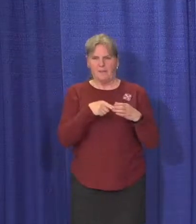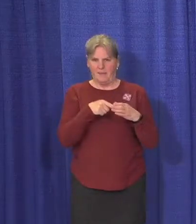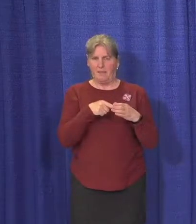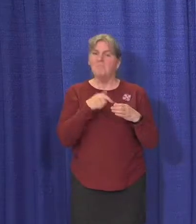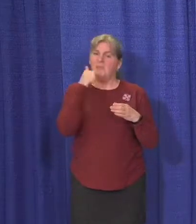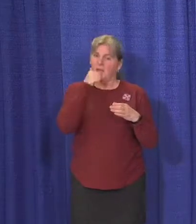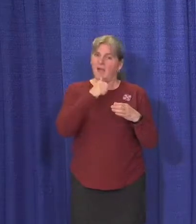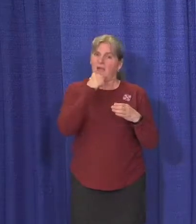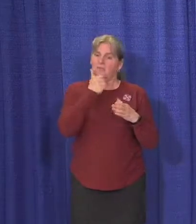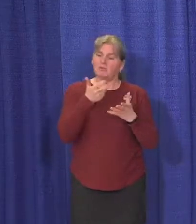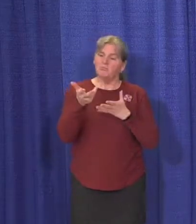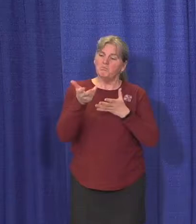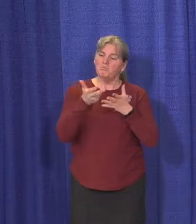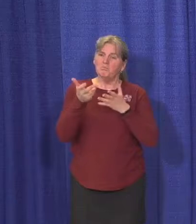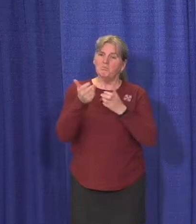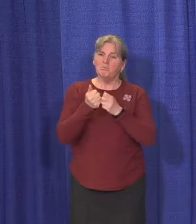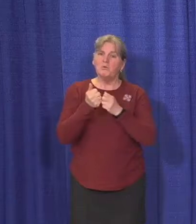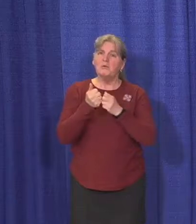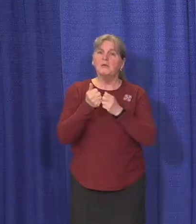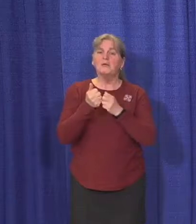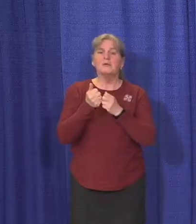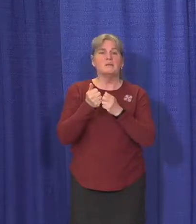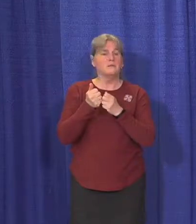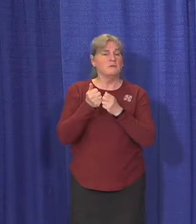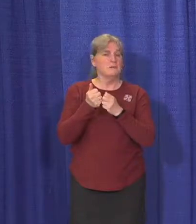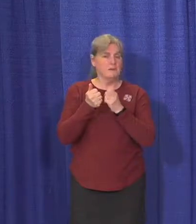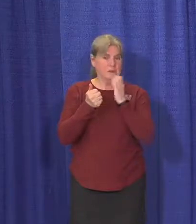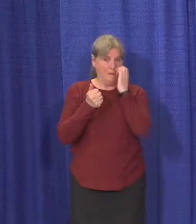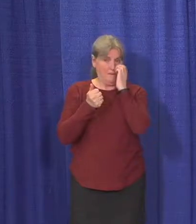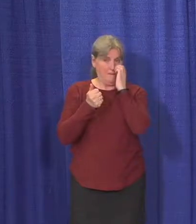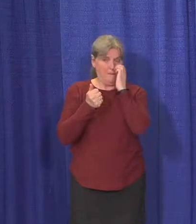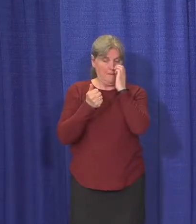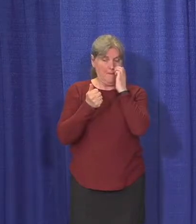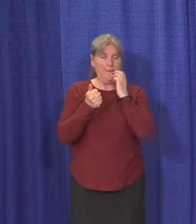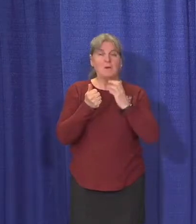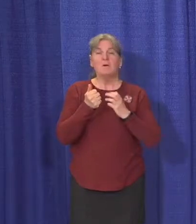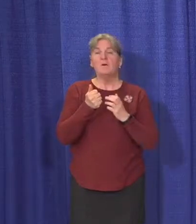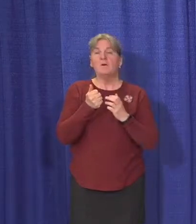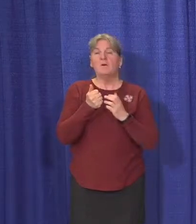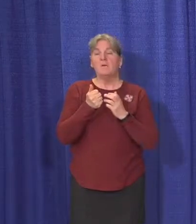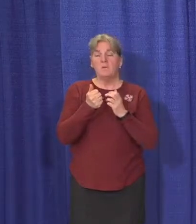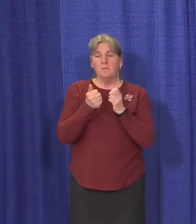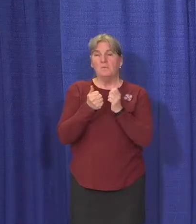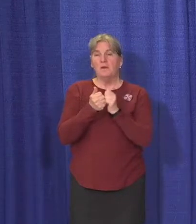team who are having virtually daily conversations and are